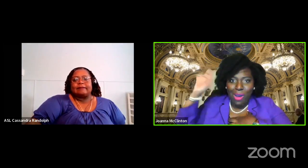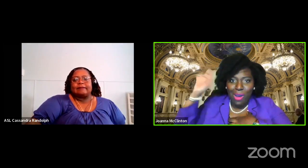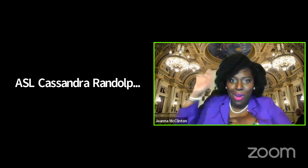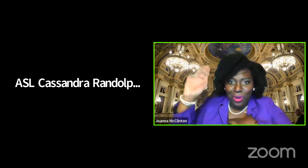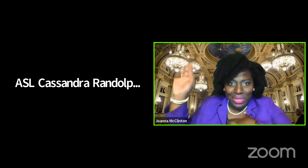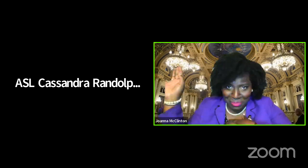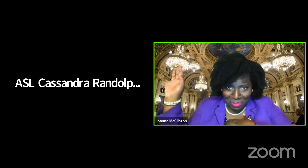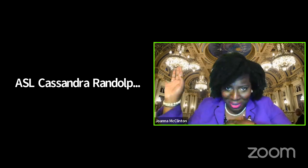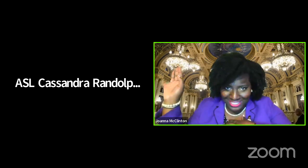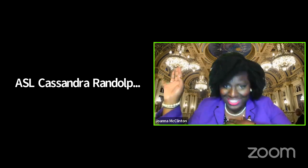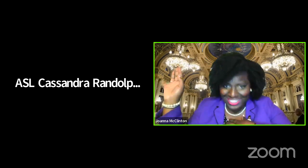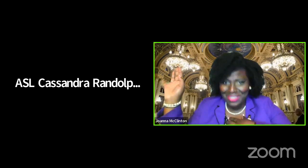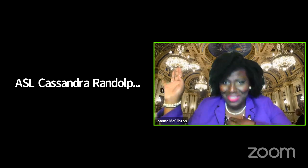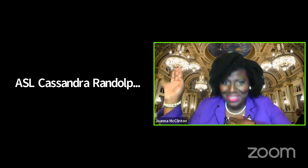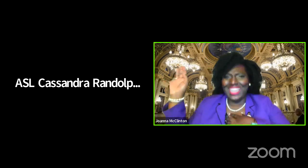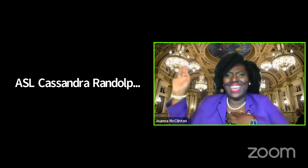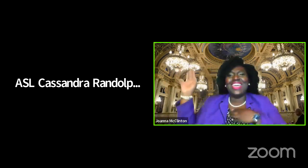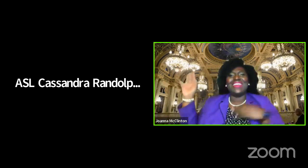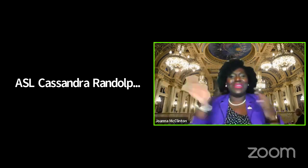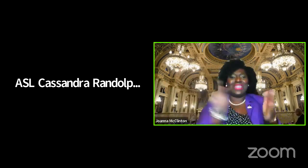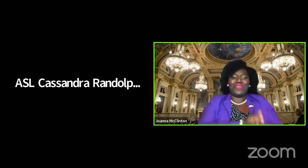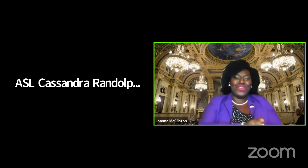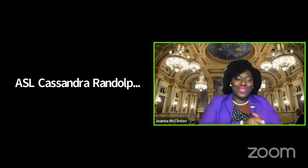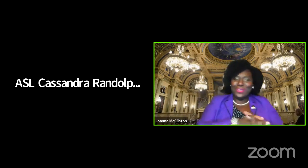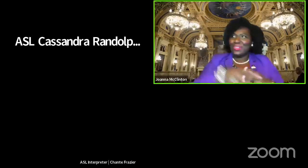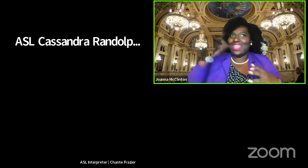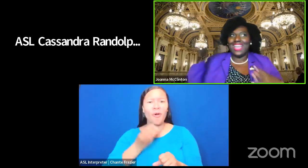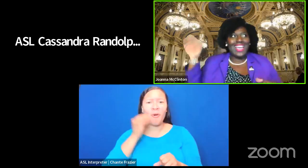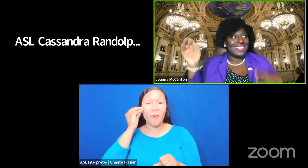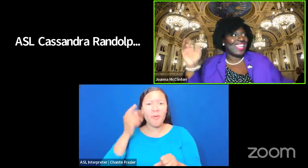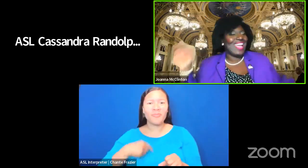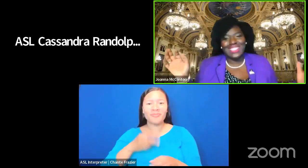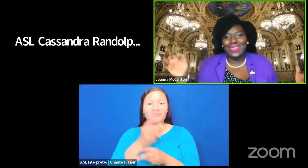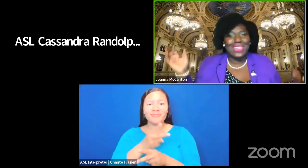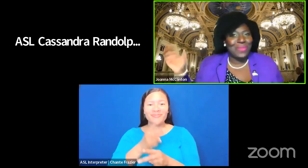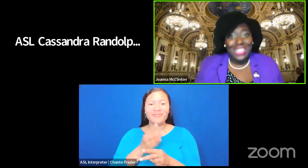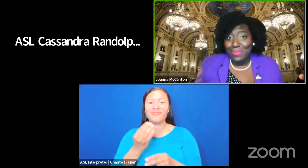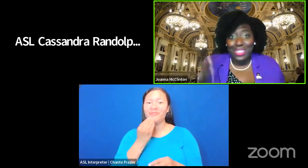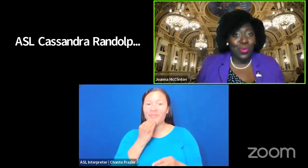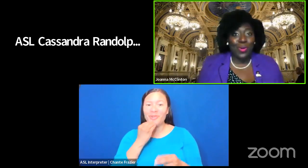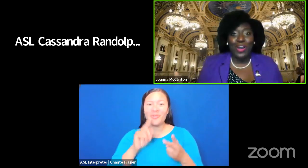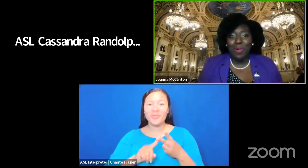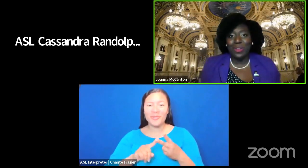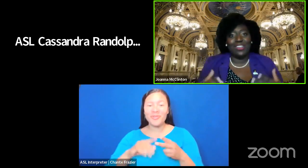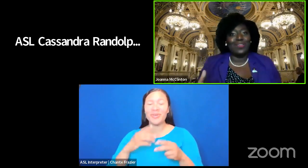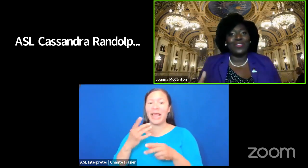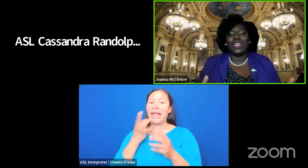call during the pandemic and I will never forget this. The person speaking said we already run a